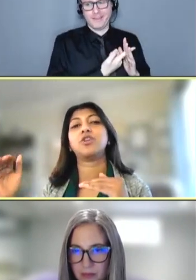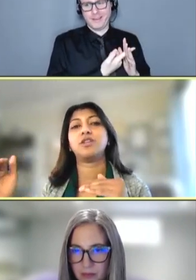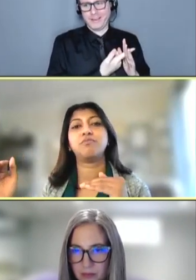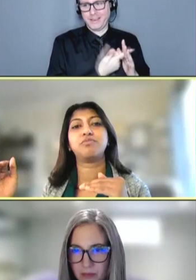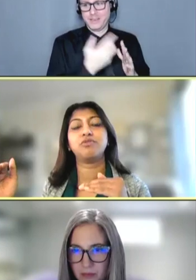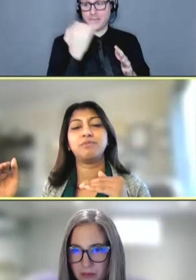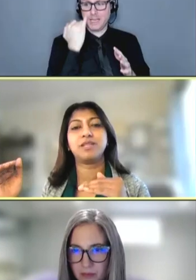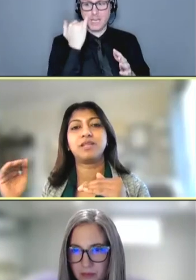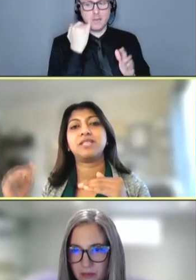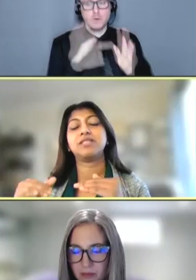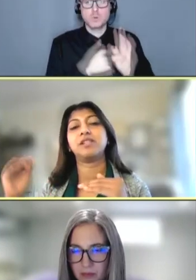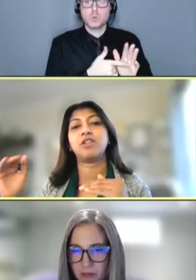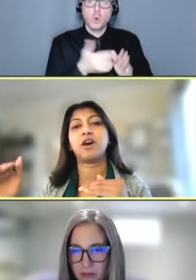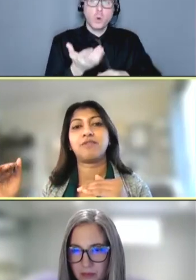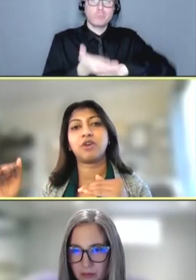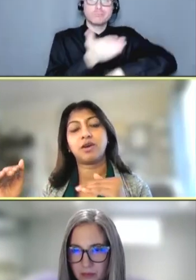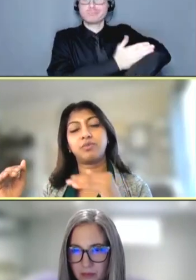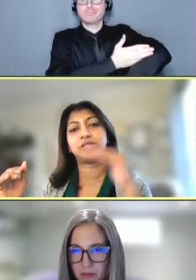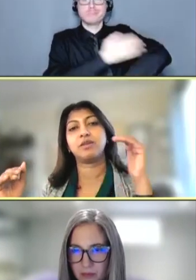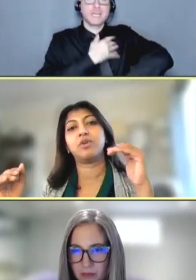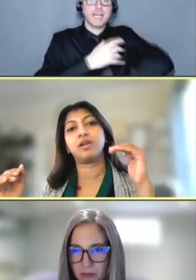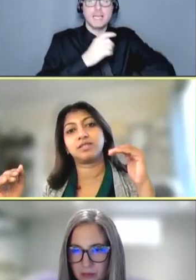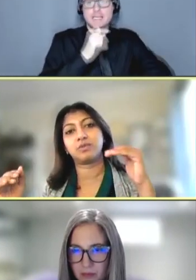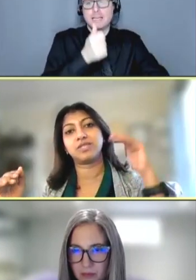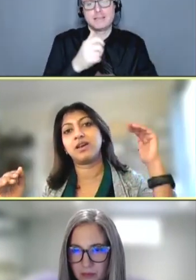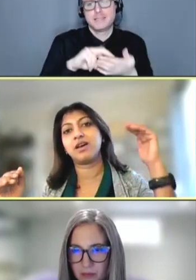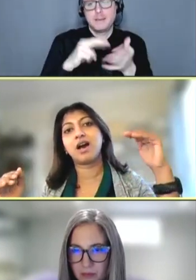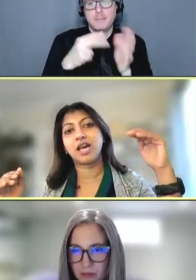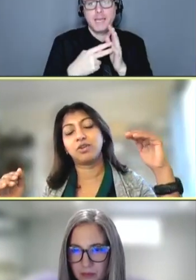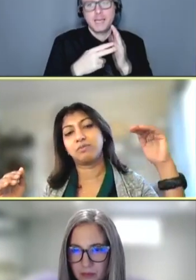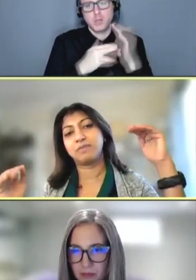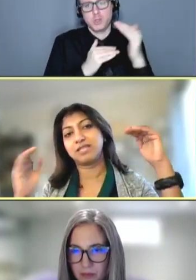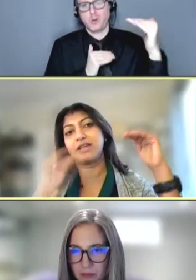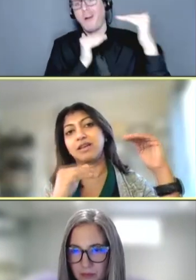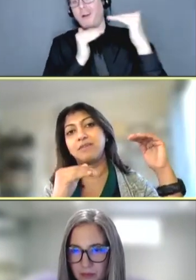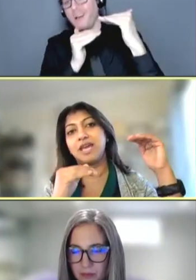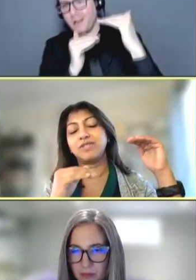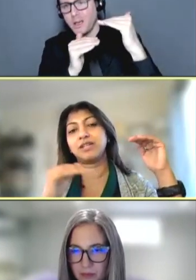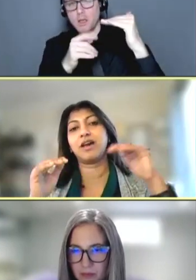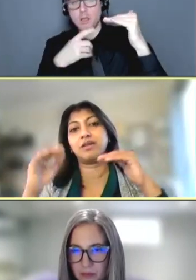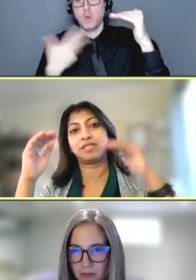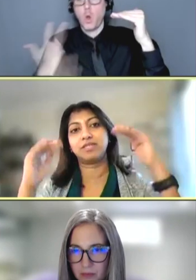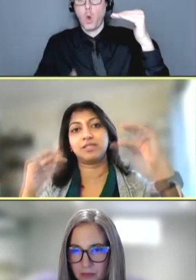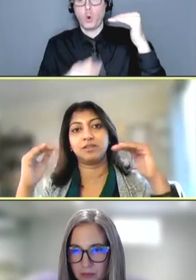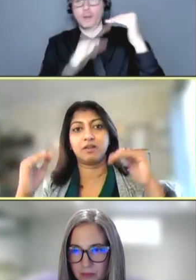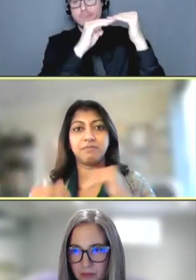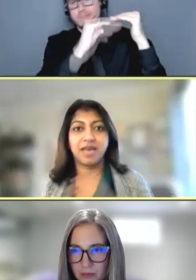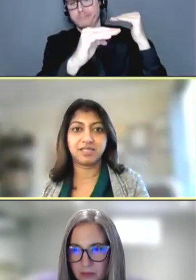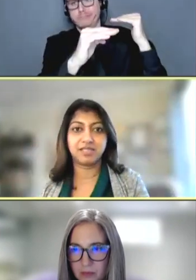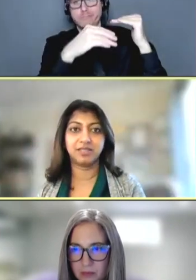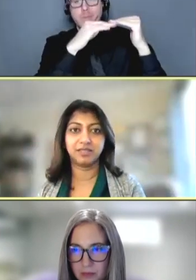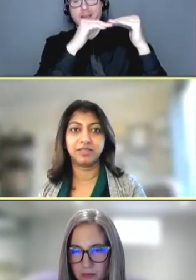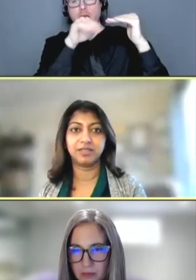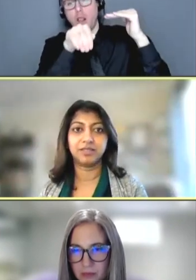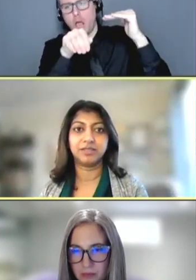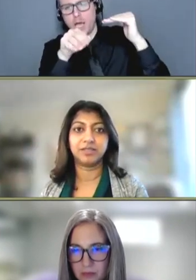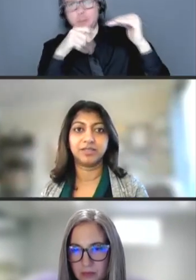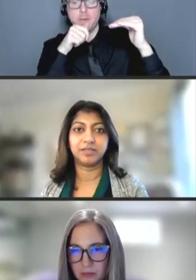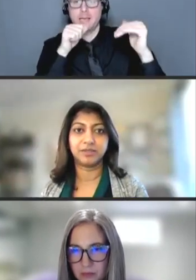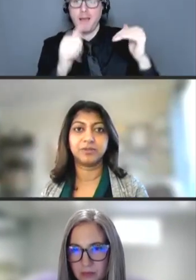an improvement, it may still not have caught up with somewhere else that was higher at baseline and may have declined, but still not met. Jeffrey Duchin: Thank you.